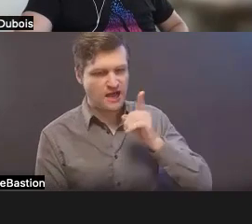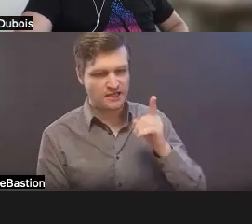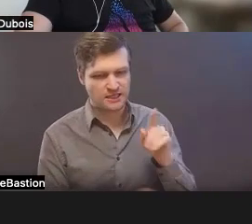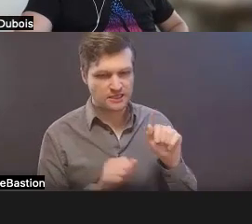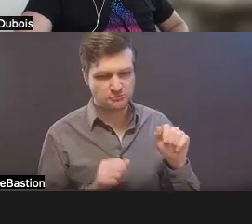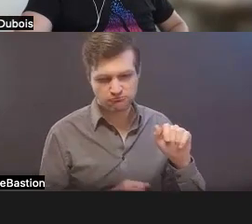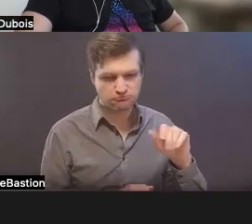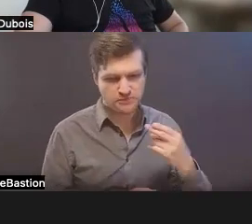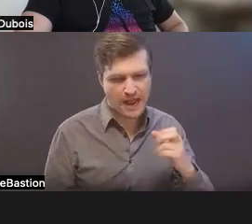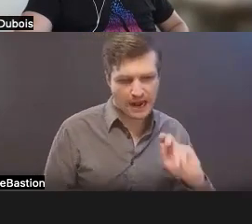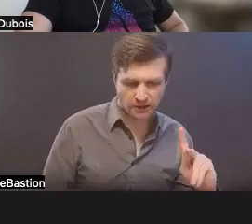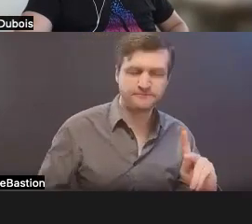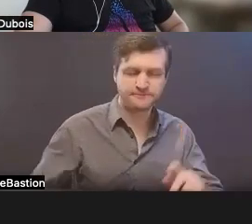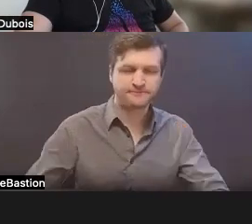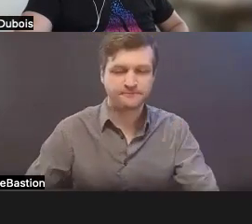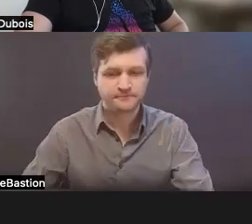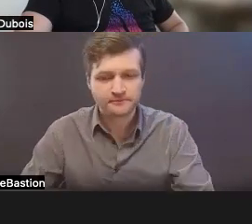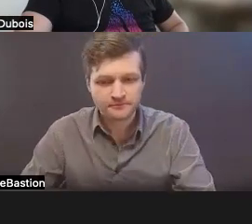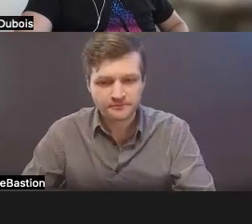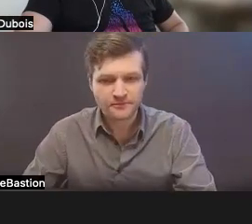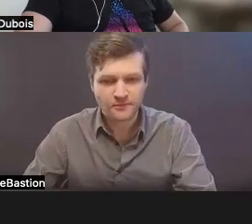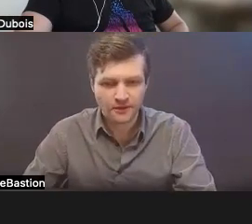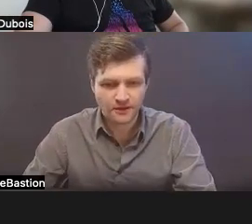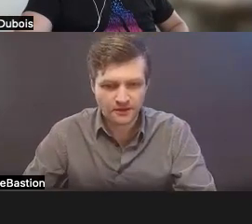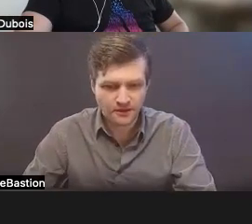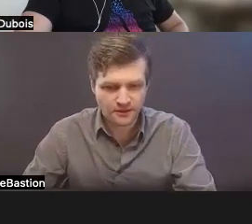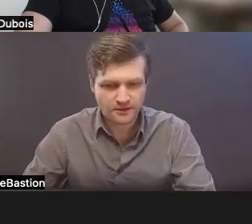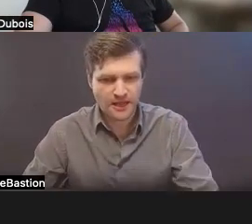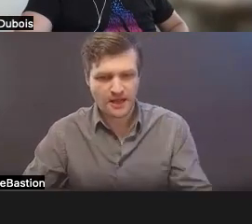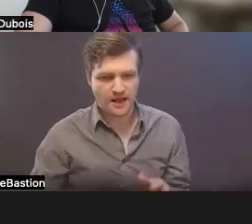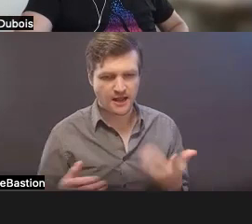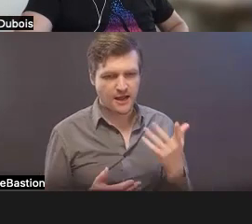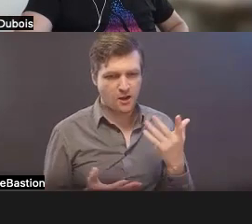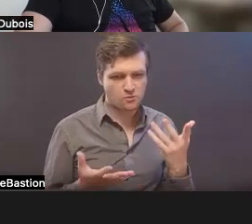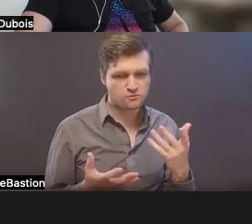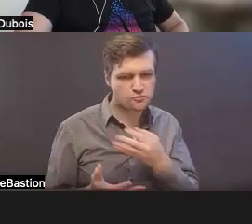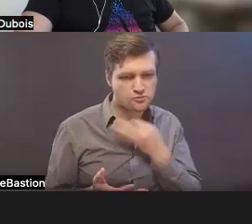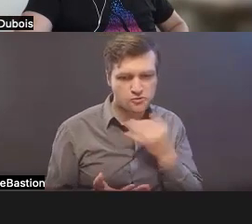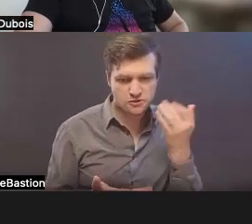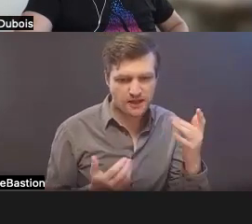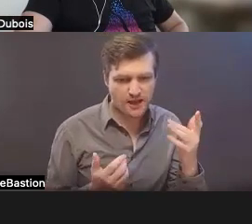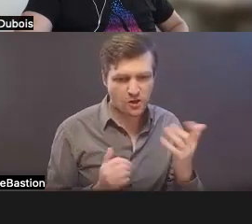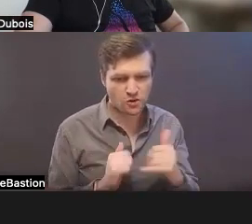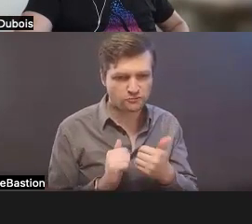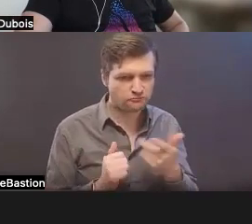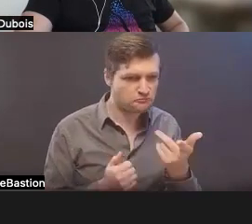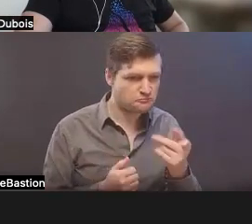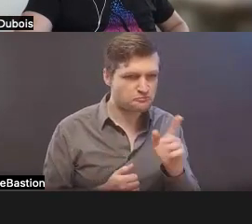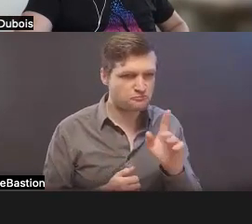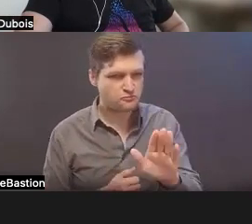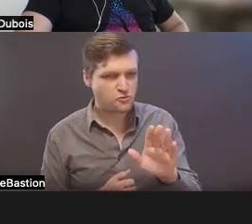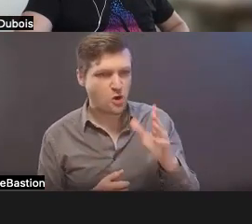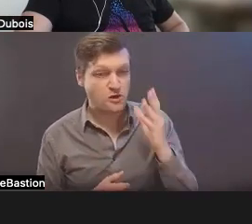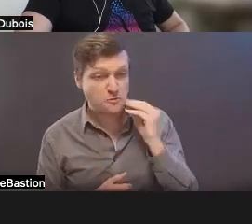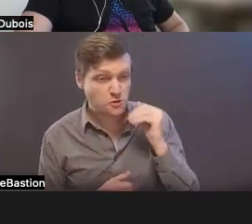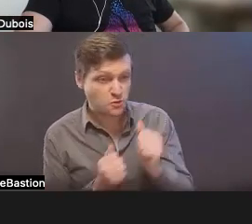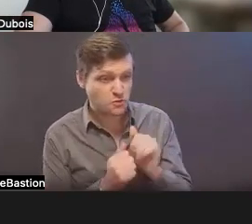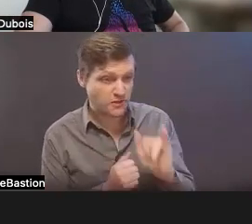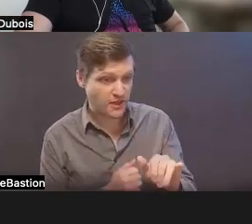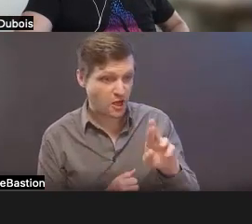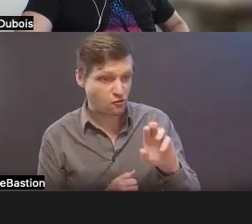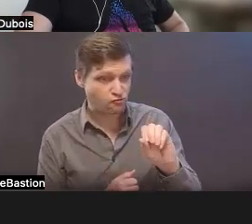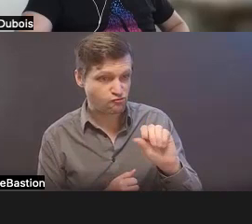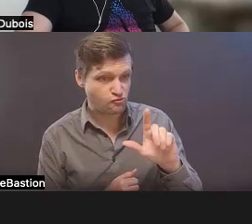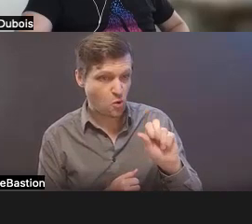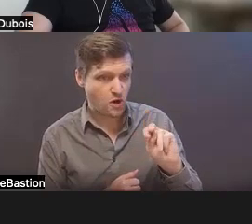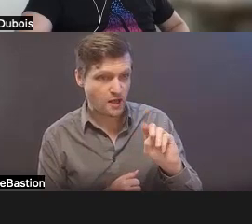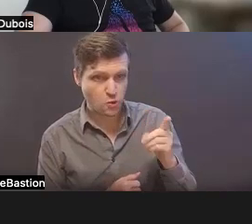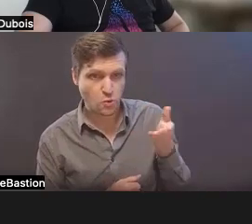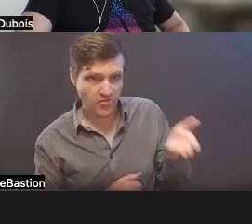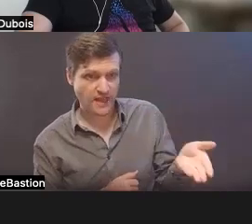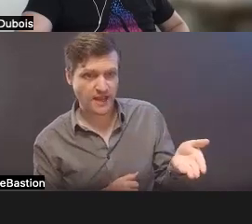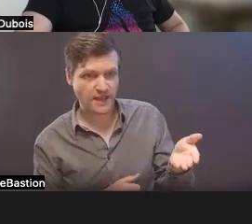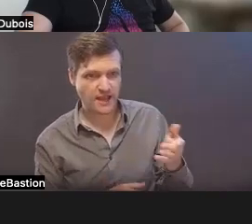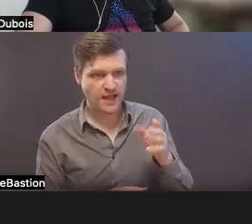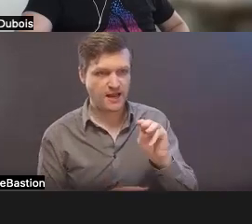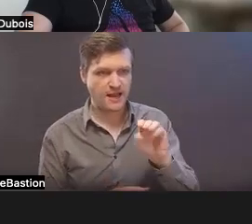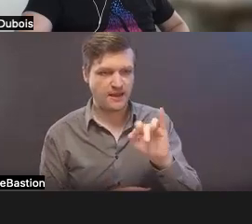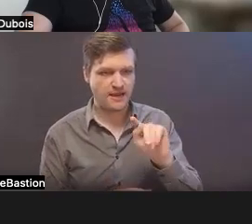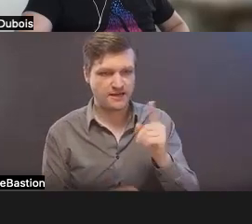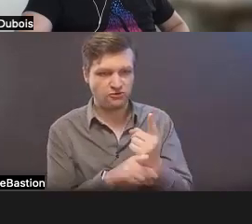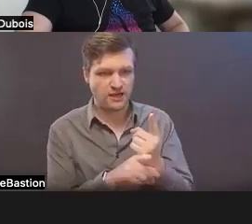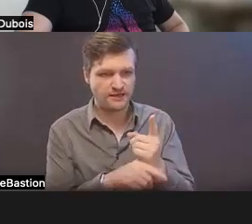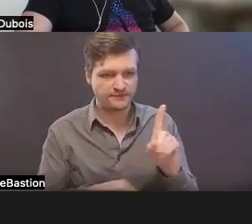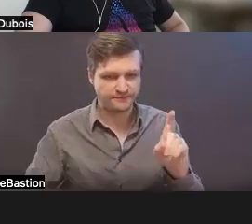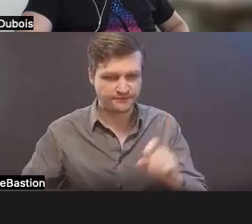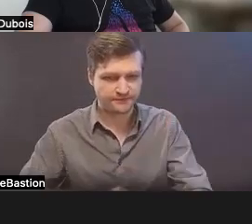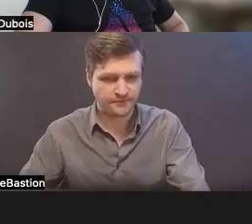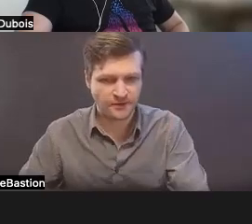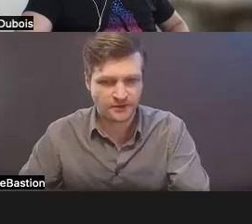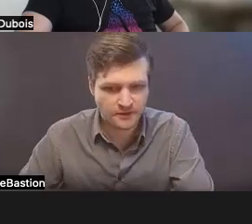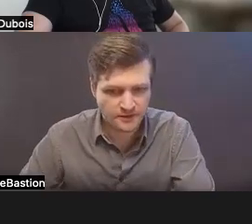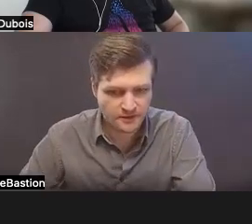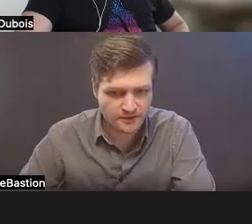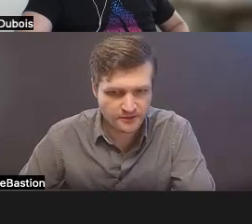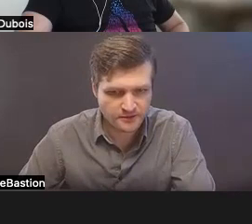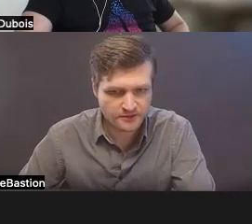Reality. Ok. I am curious, how many of your experiences with -- sorry, I missed that placing.